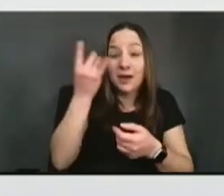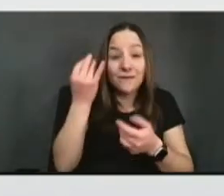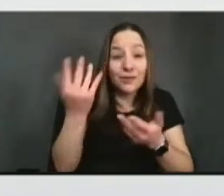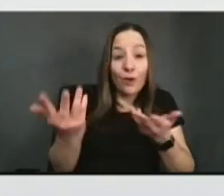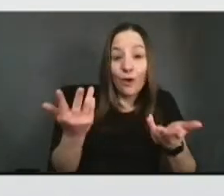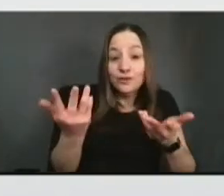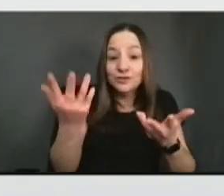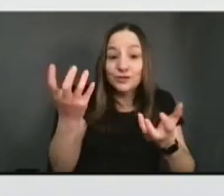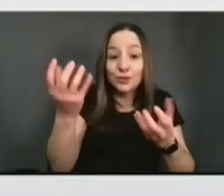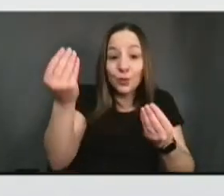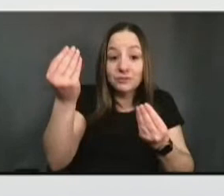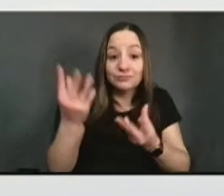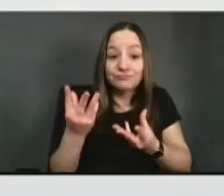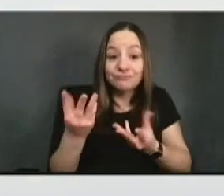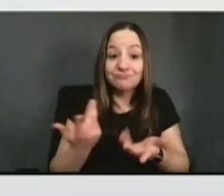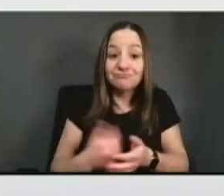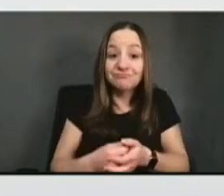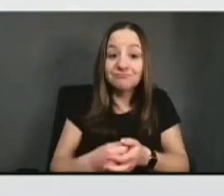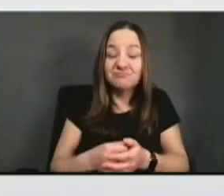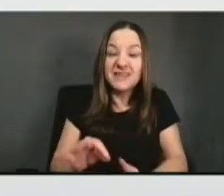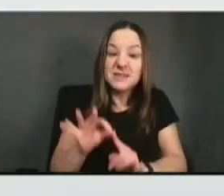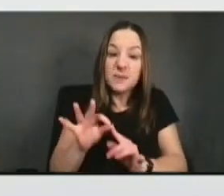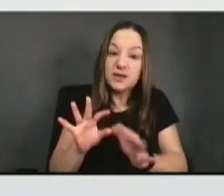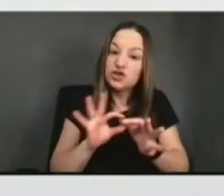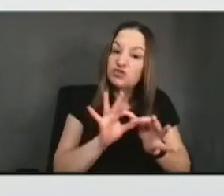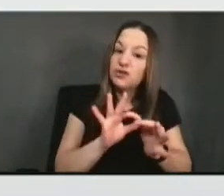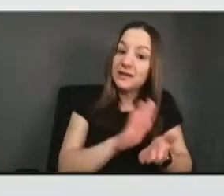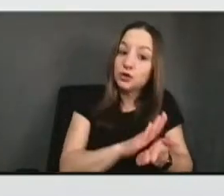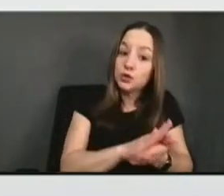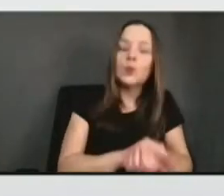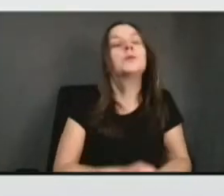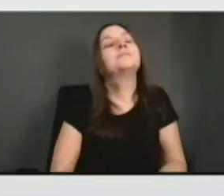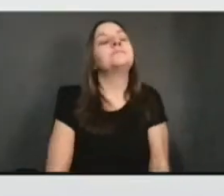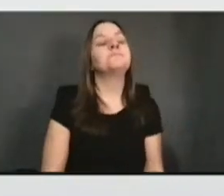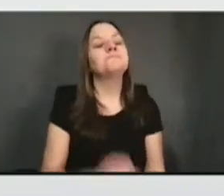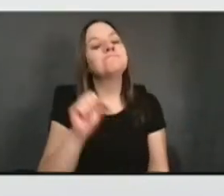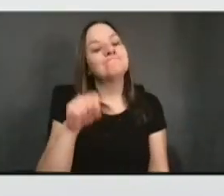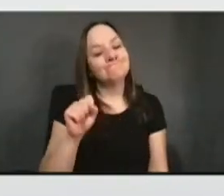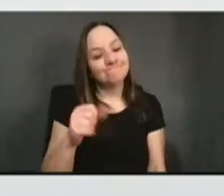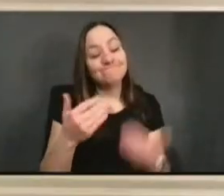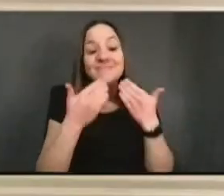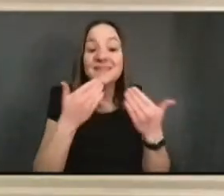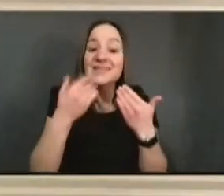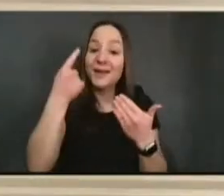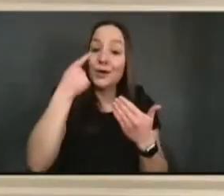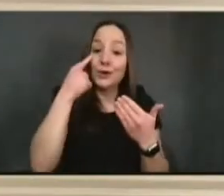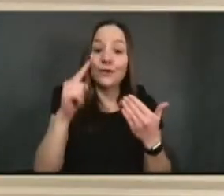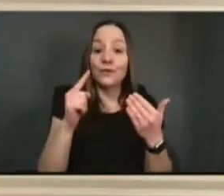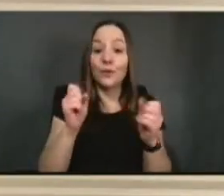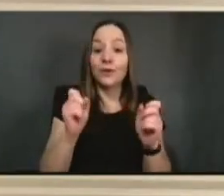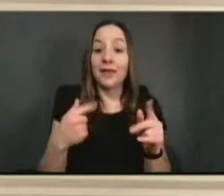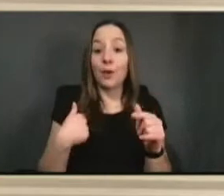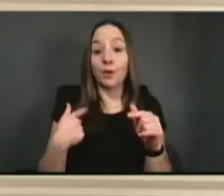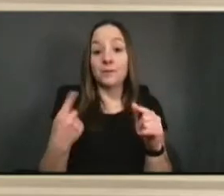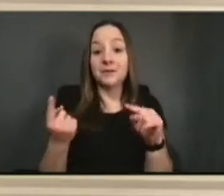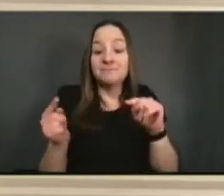gather you have any thoughts that you'd like to share with us tonight, especially is released schools. Absolutely well, thank